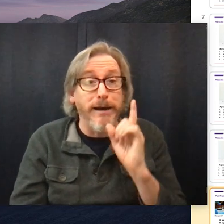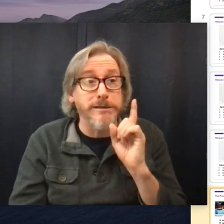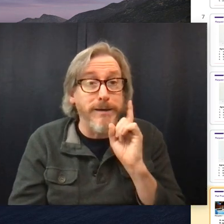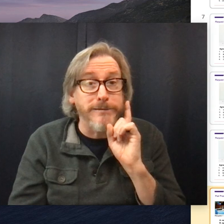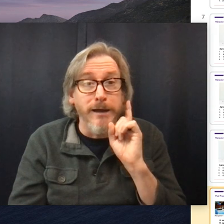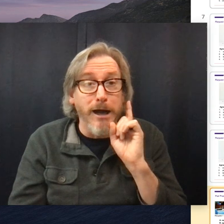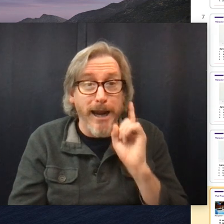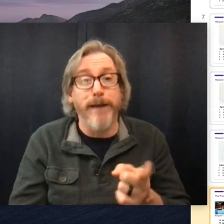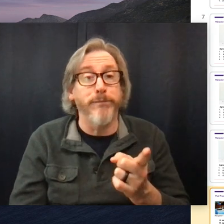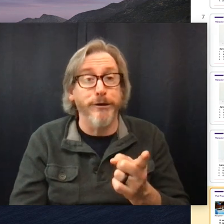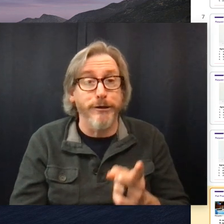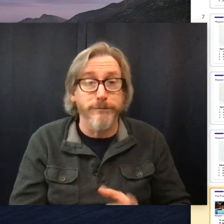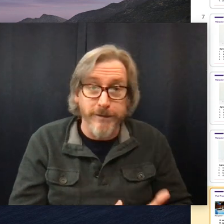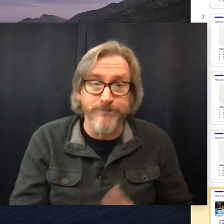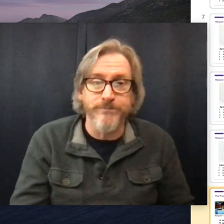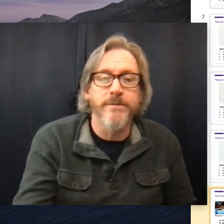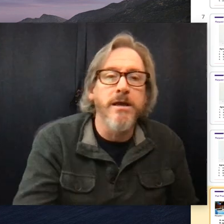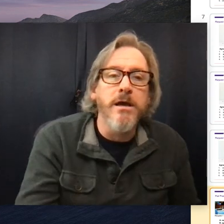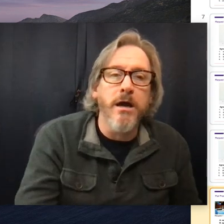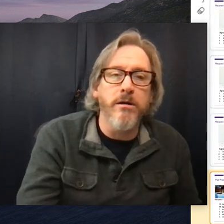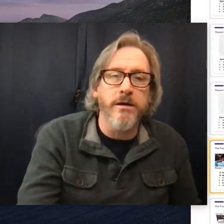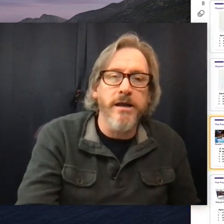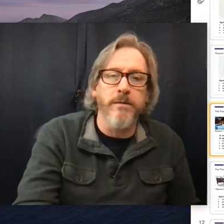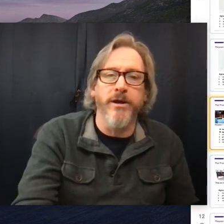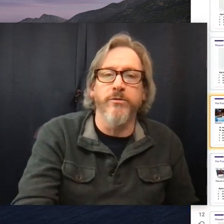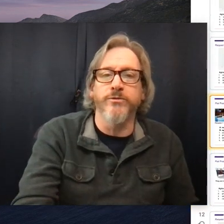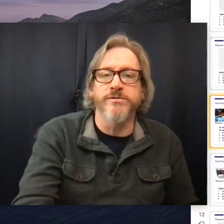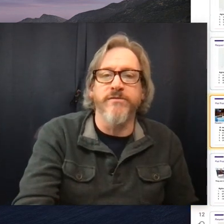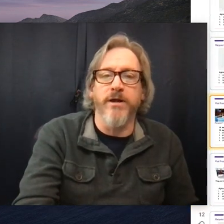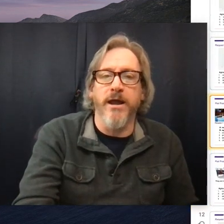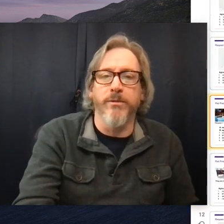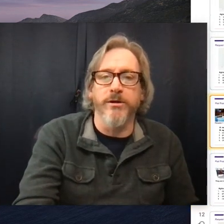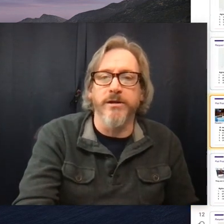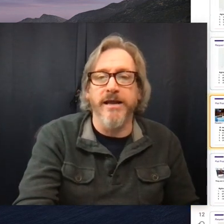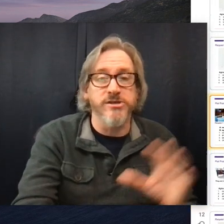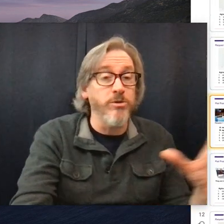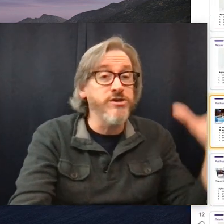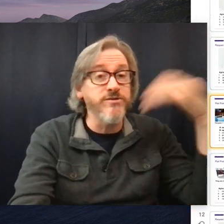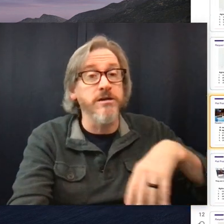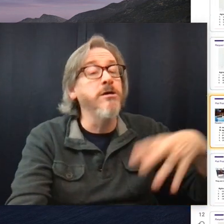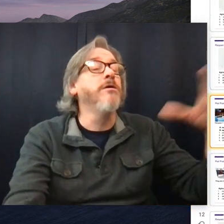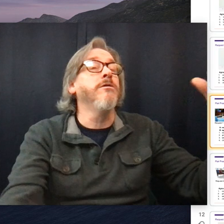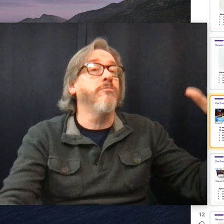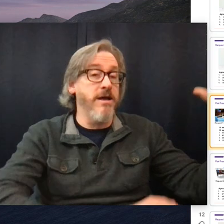I expect a hamburger right I'll gladly pay you Tuesday for a hamburger today so once you've done